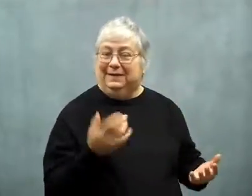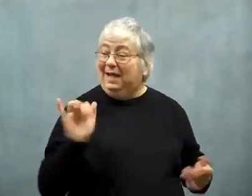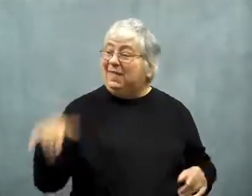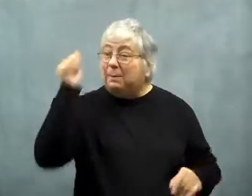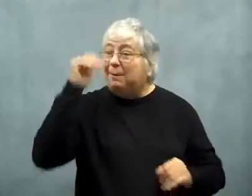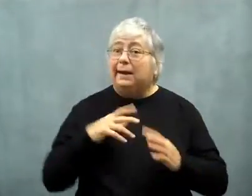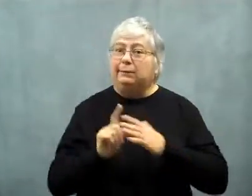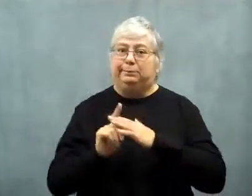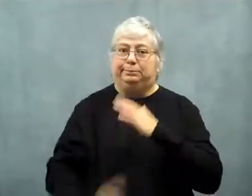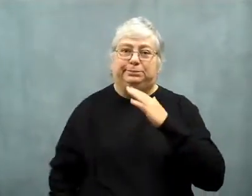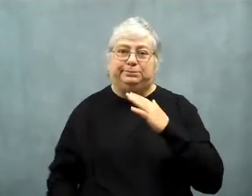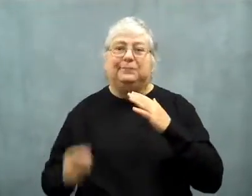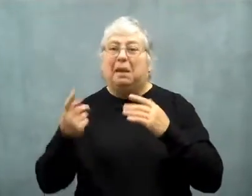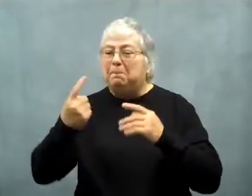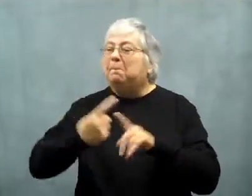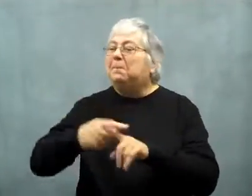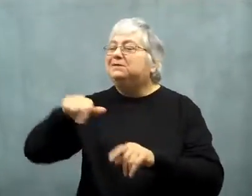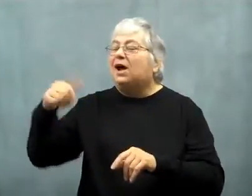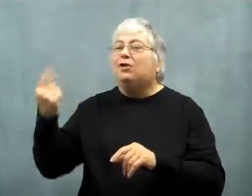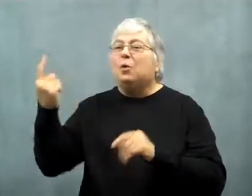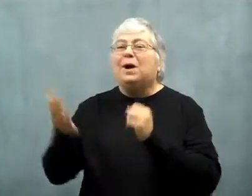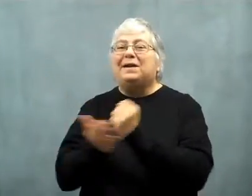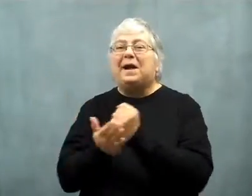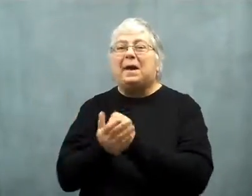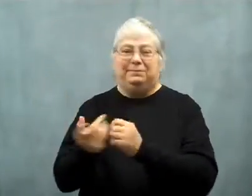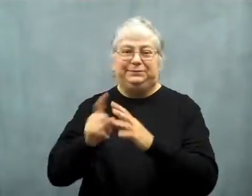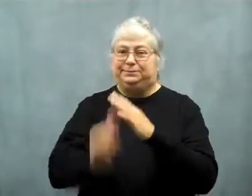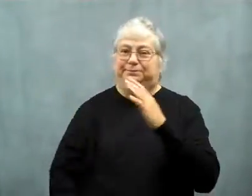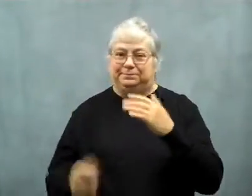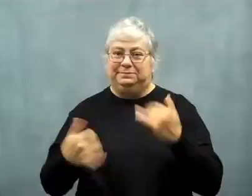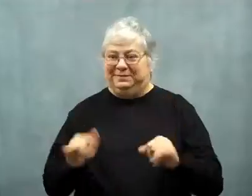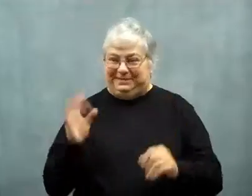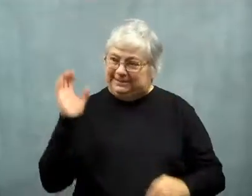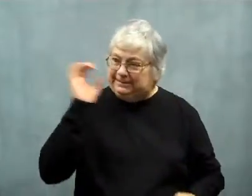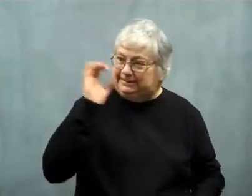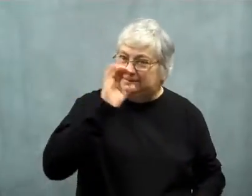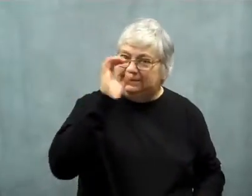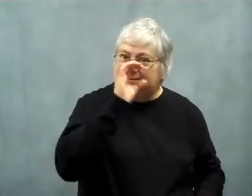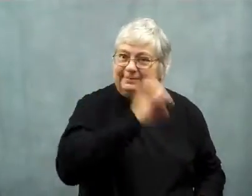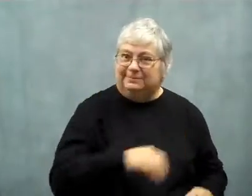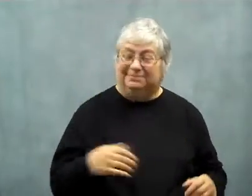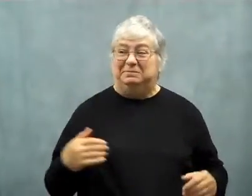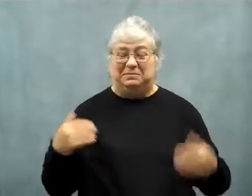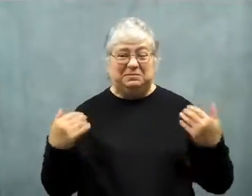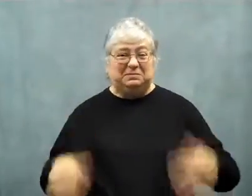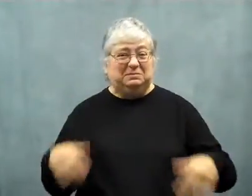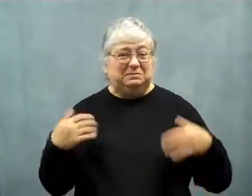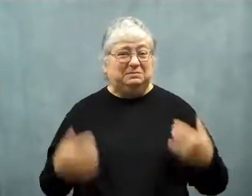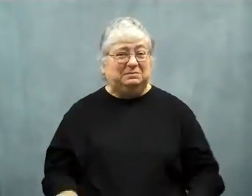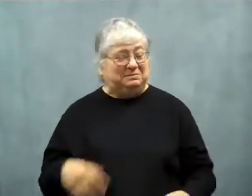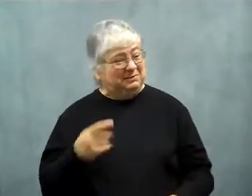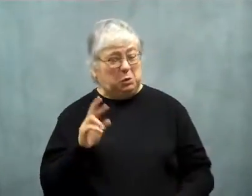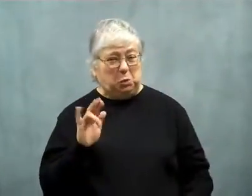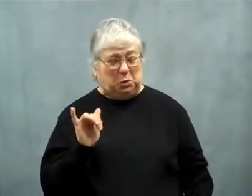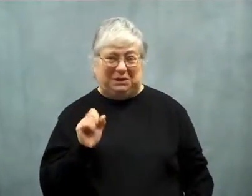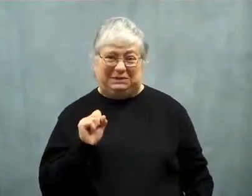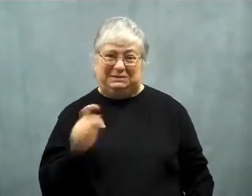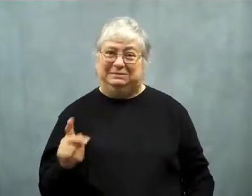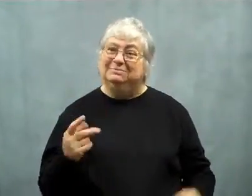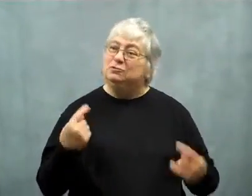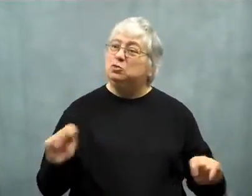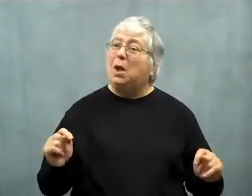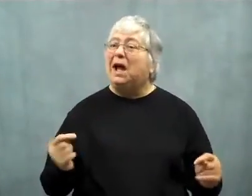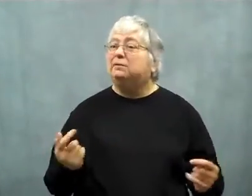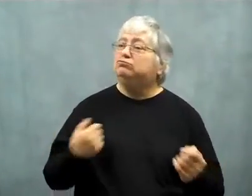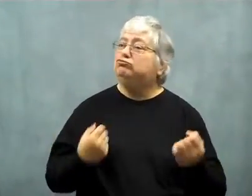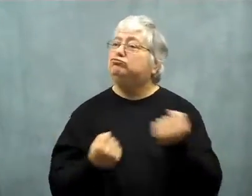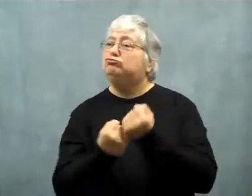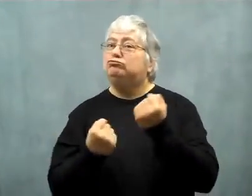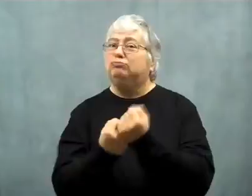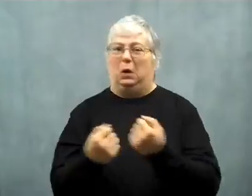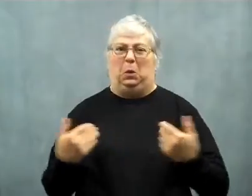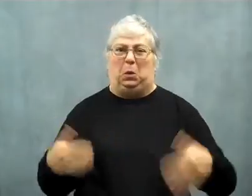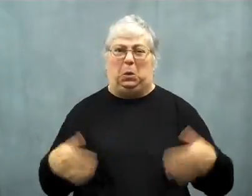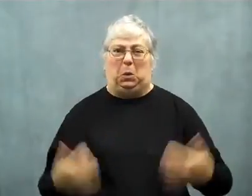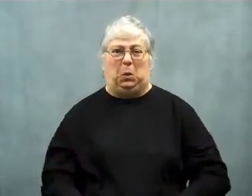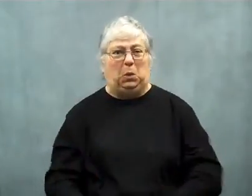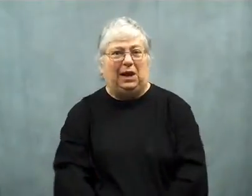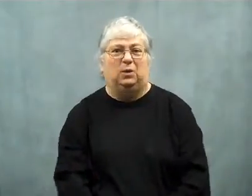He and his accomplice have not been found yet.